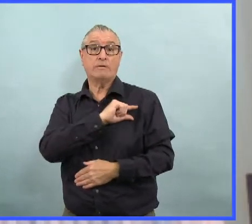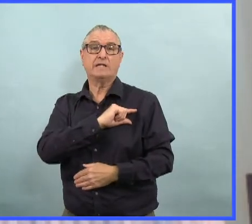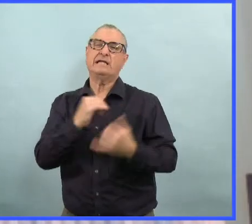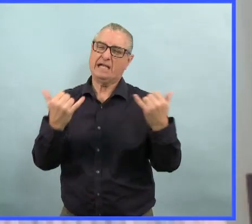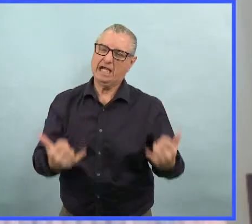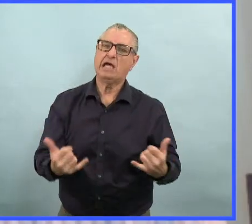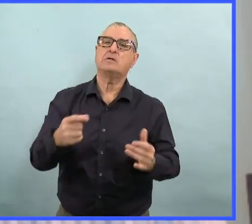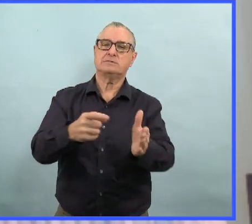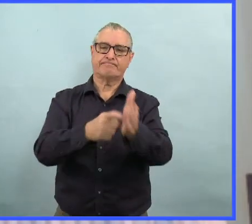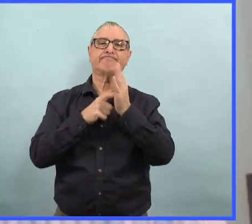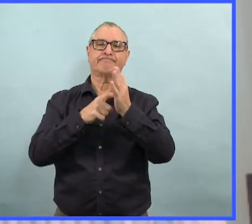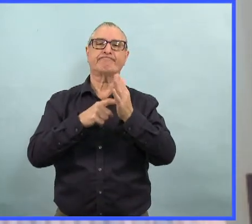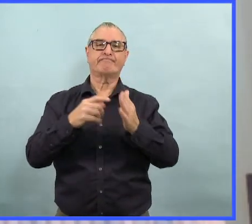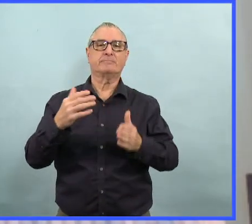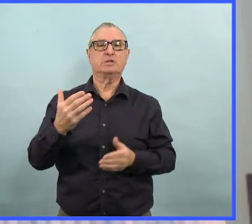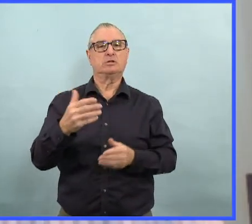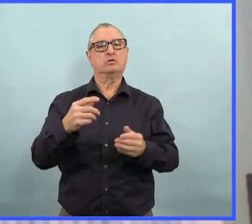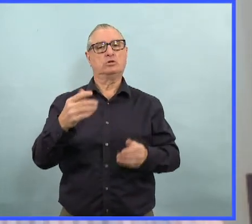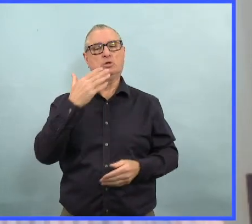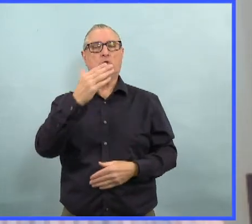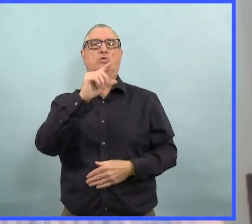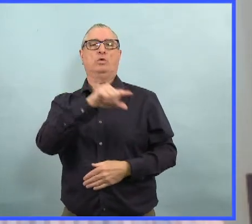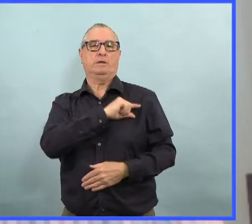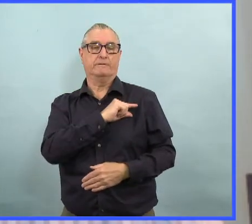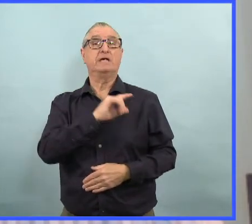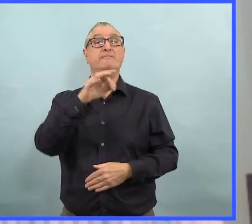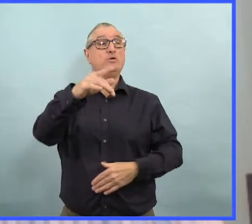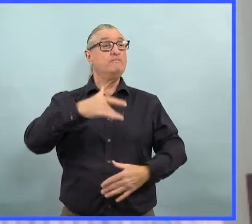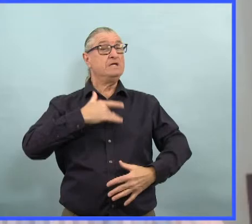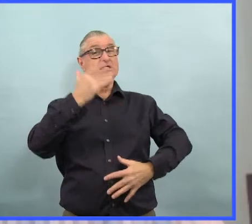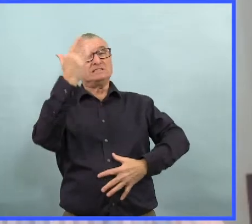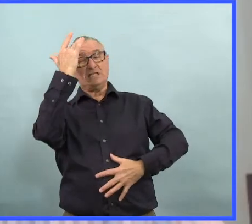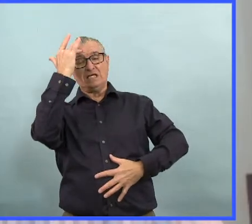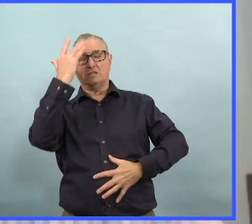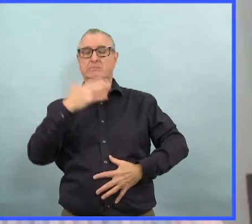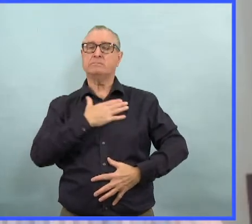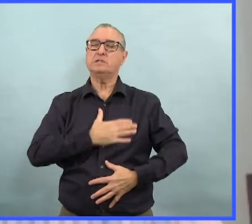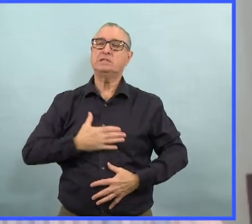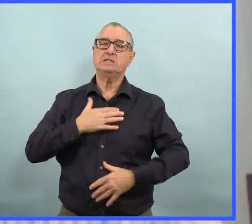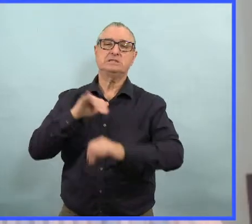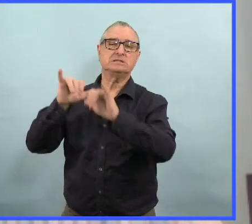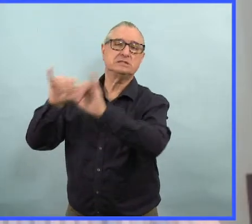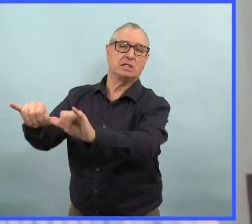all very important things and they continue to be important as we deal with uh with omicron so